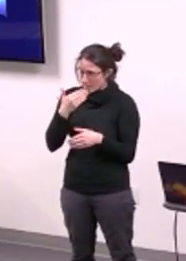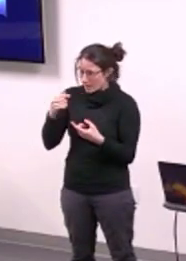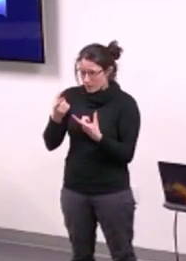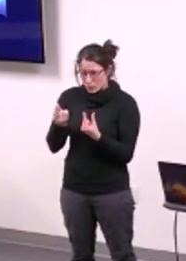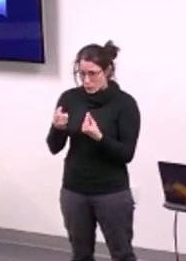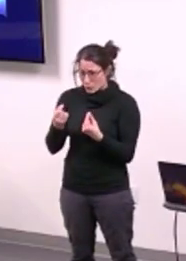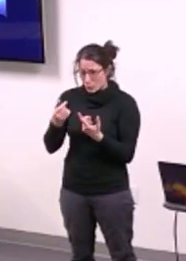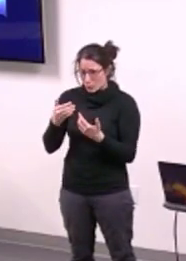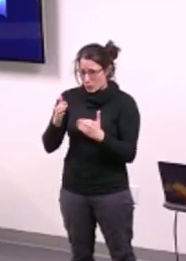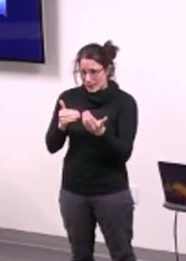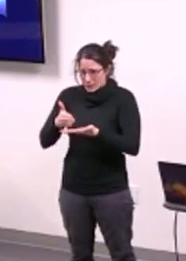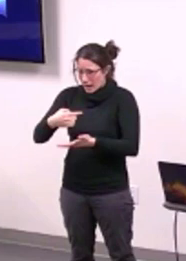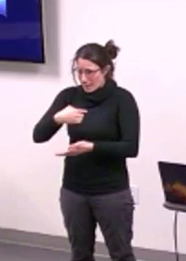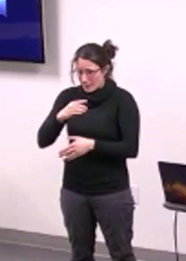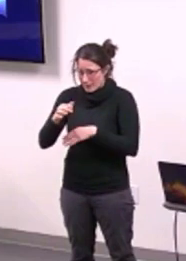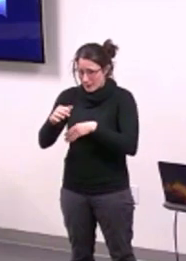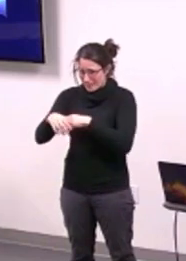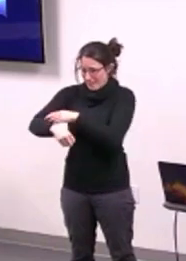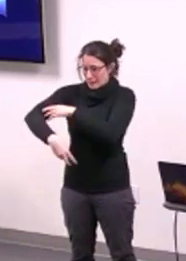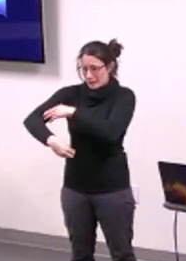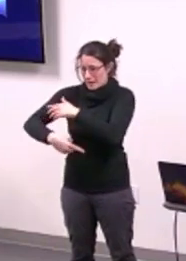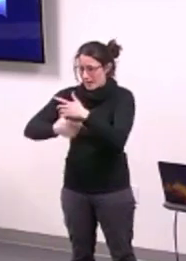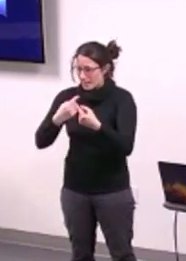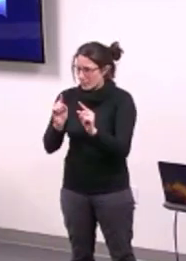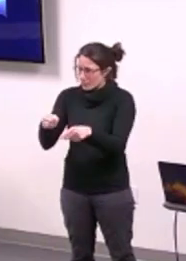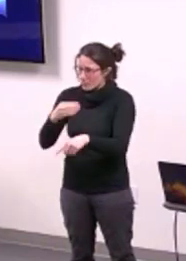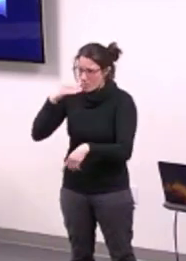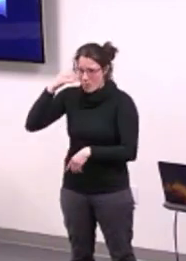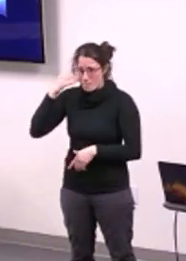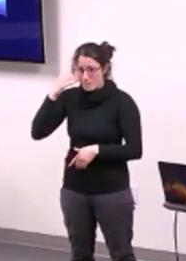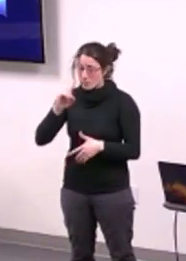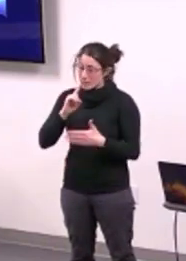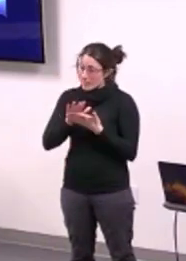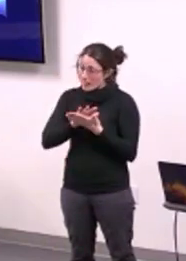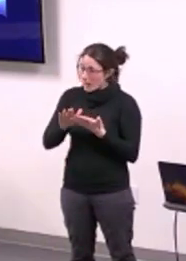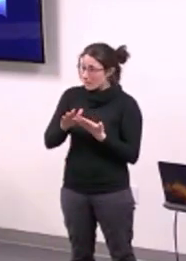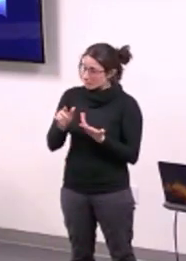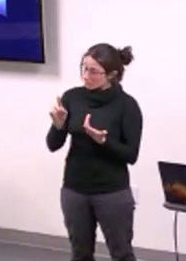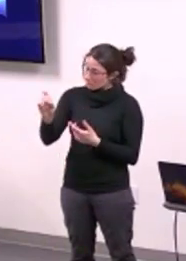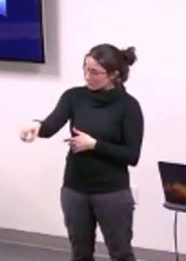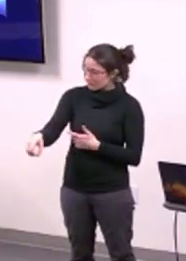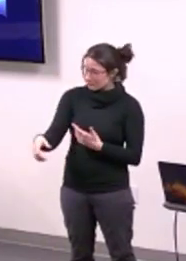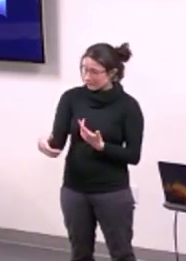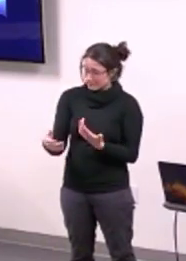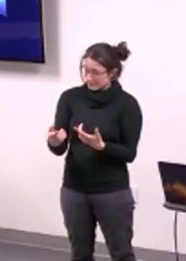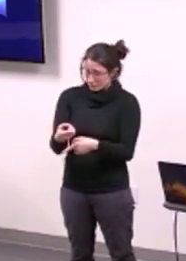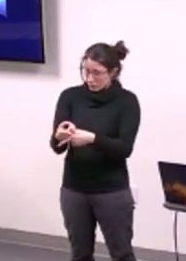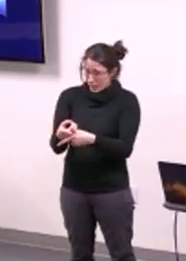of the night, while I'm trying to get home after a long day's work? Rational question. Like that's a really great question.